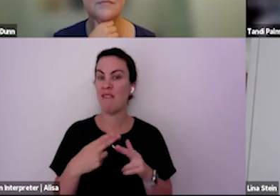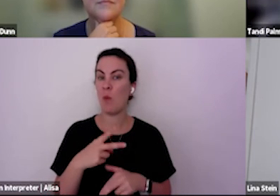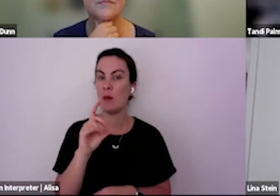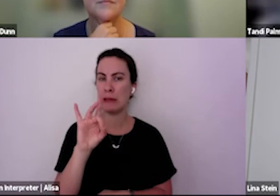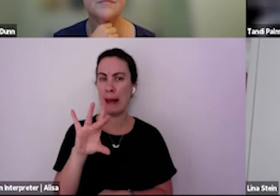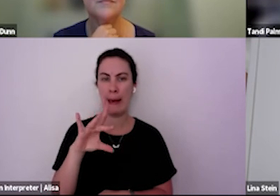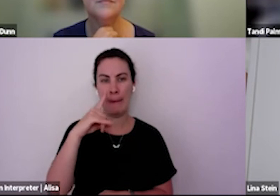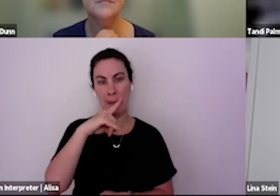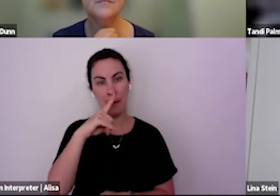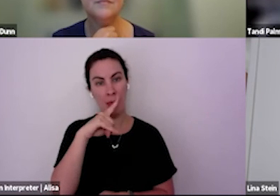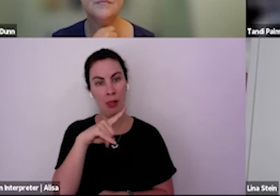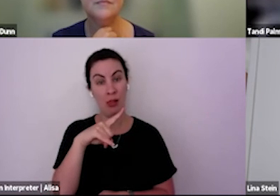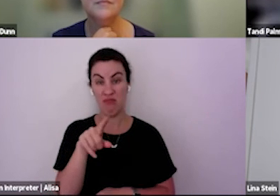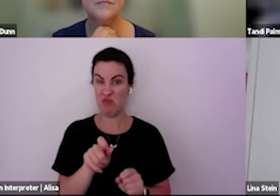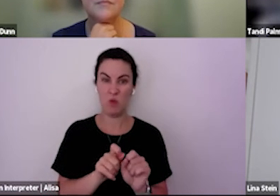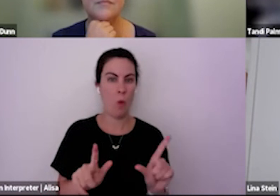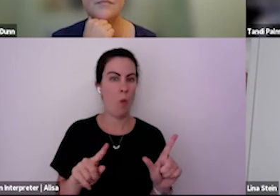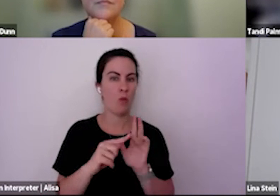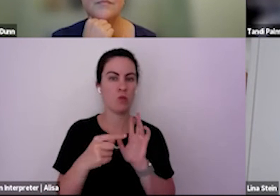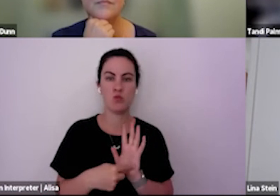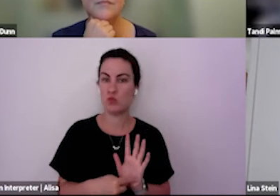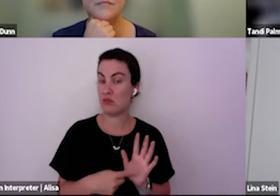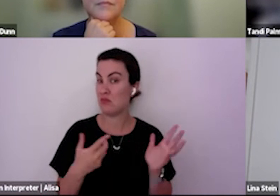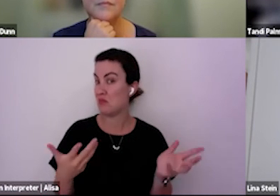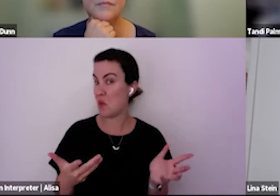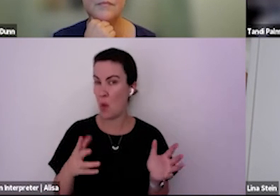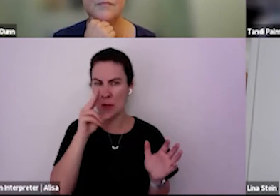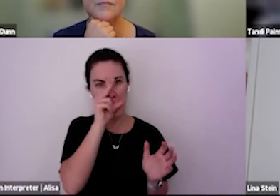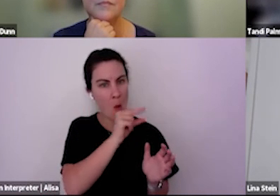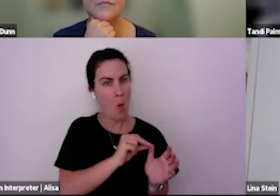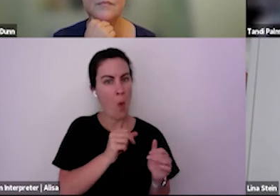Some of those smaller opportunities might be interesting to think about as well.